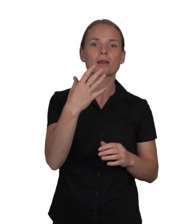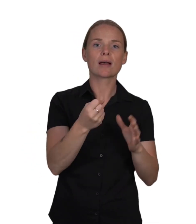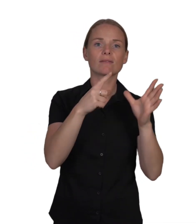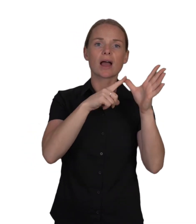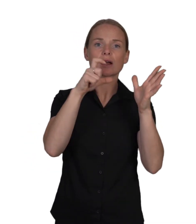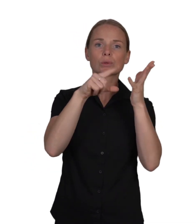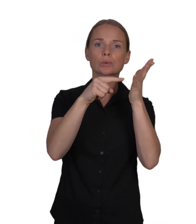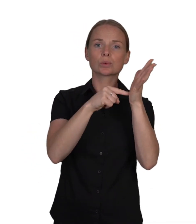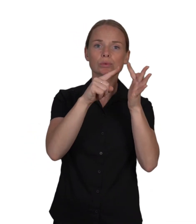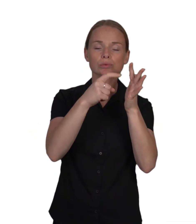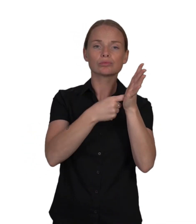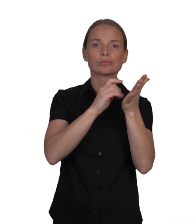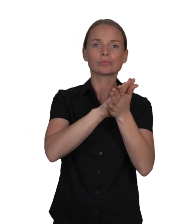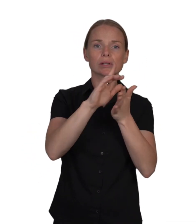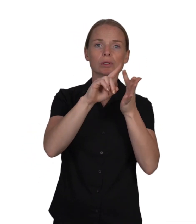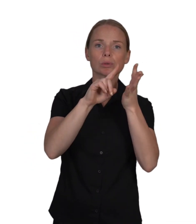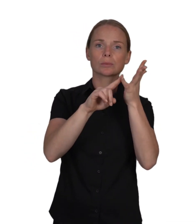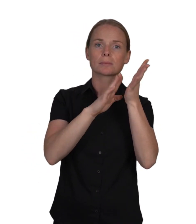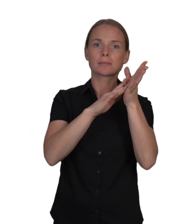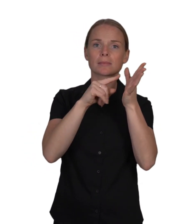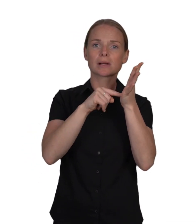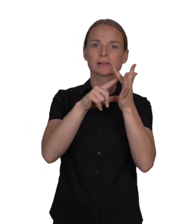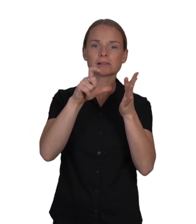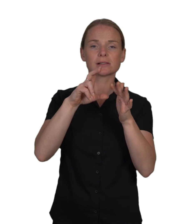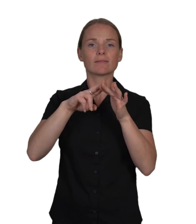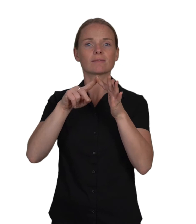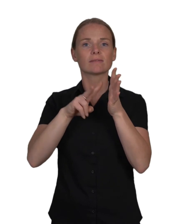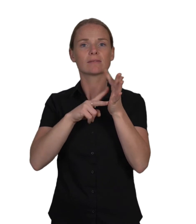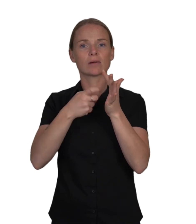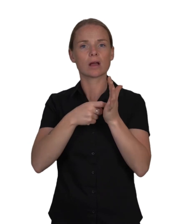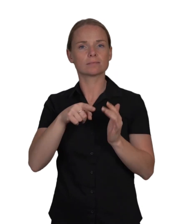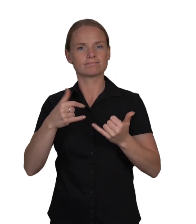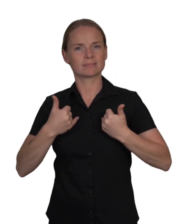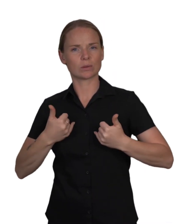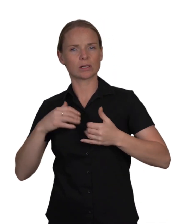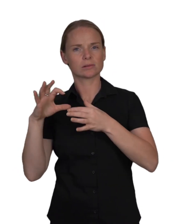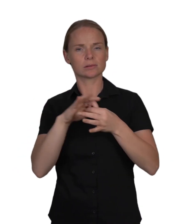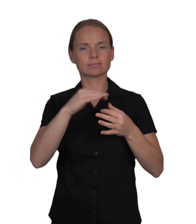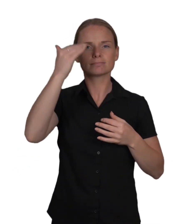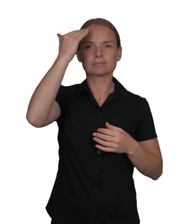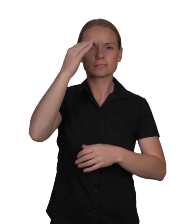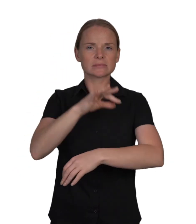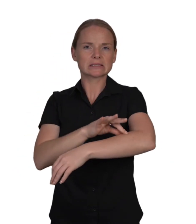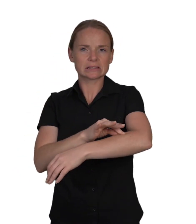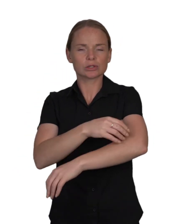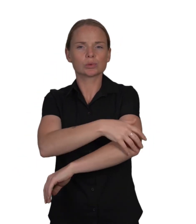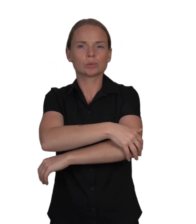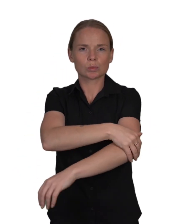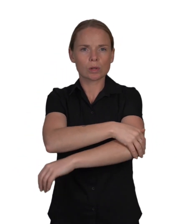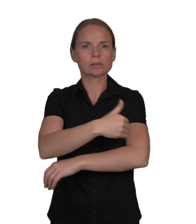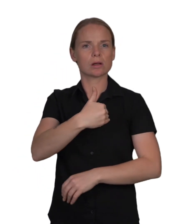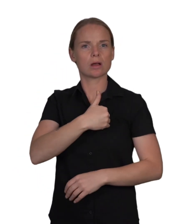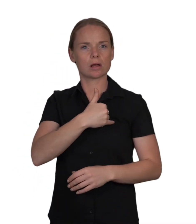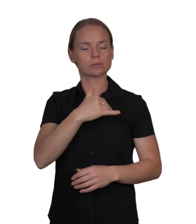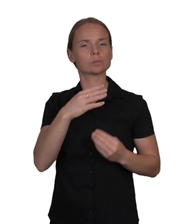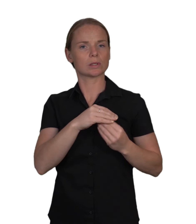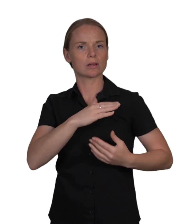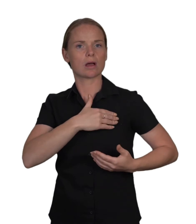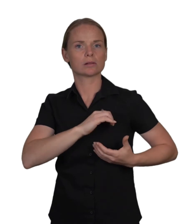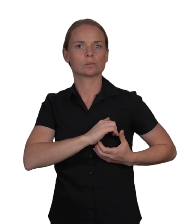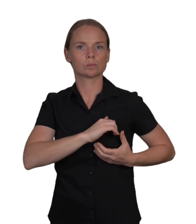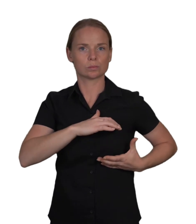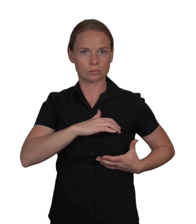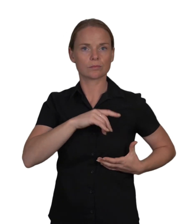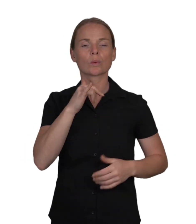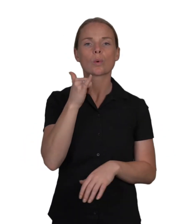acute rheumatic fever or